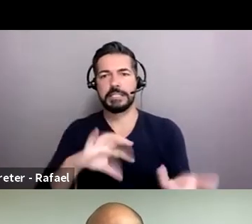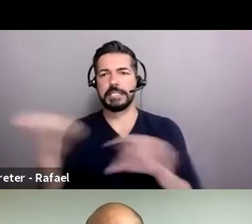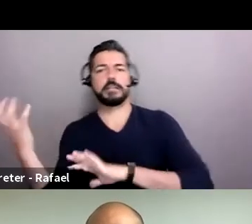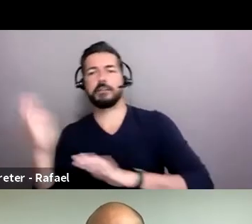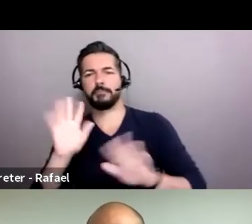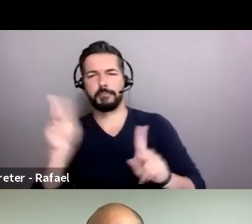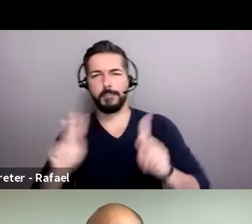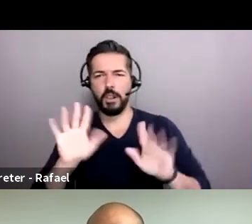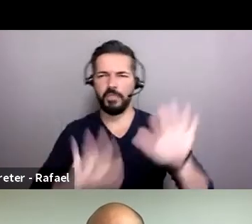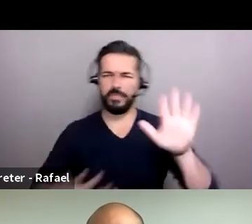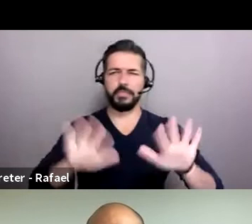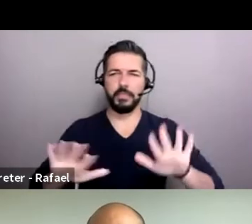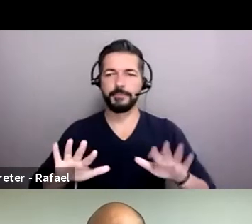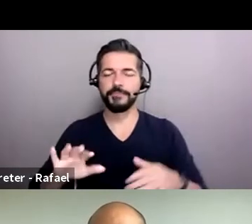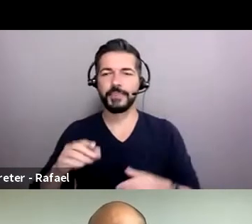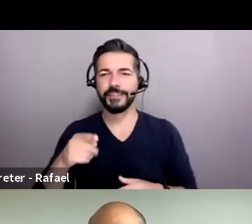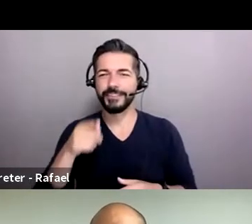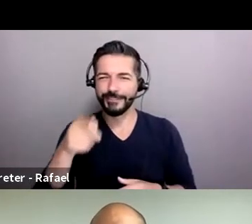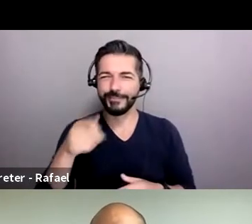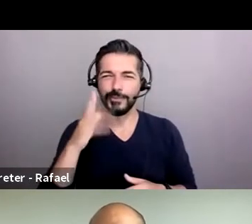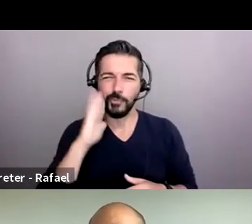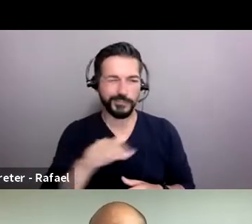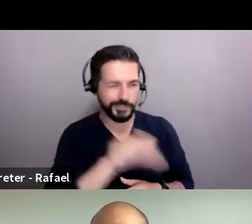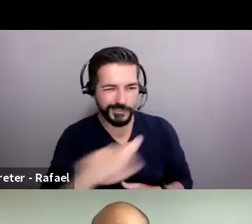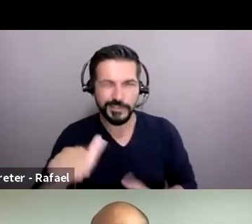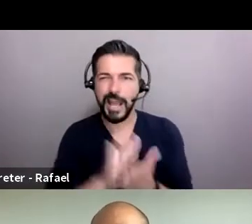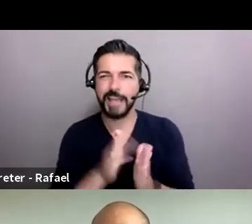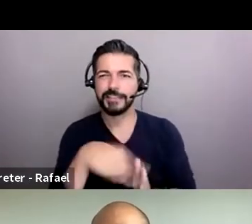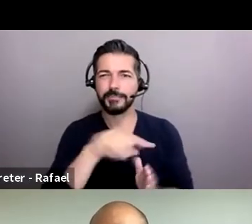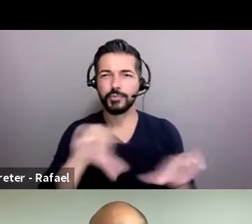You ask those individuals to do things differently than they did in the past.